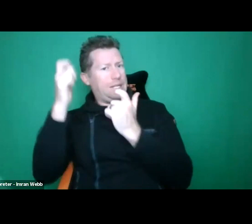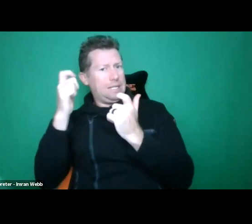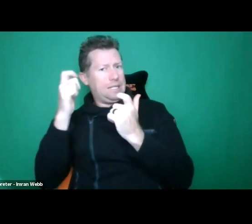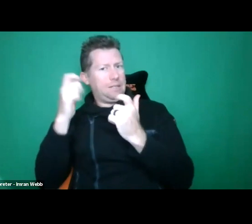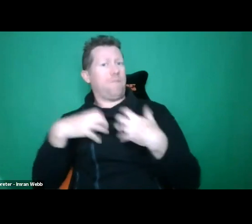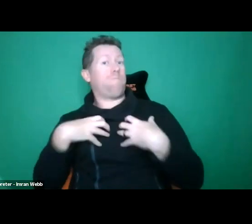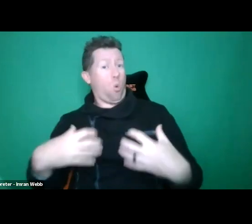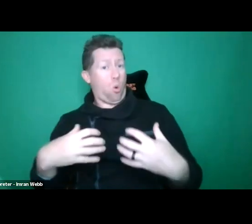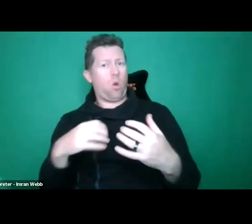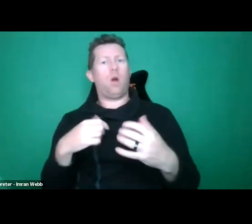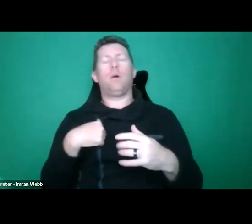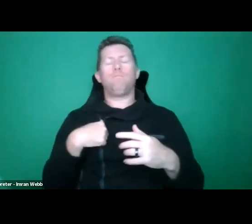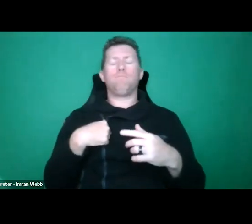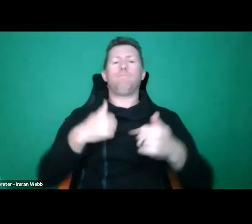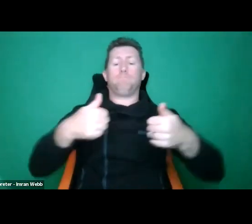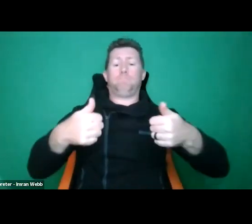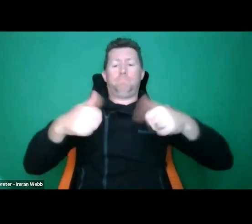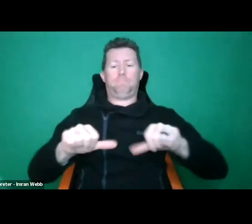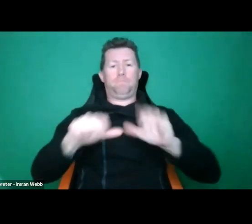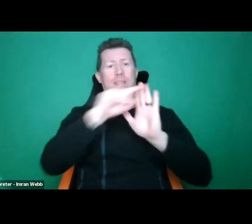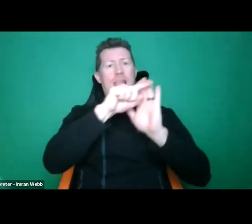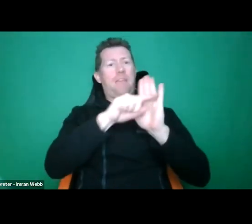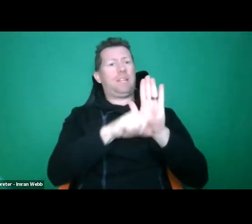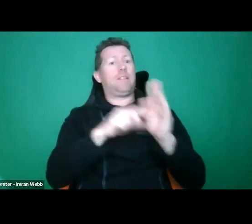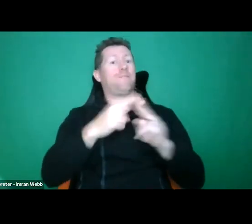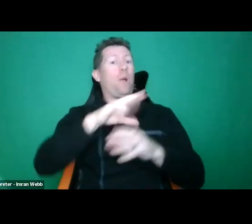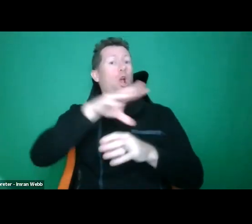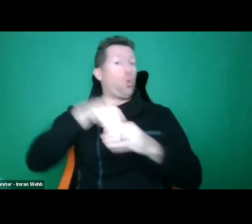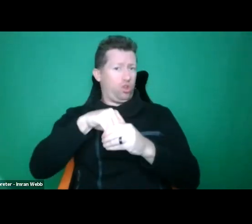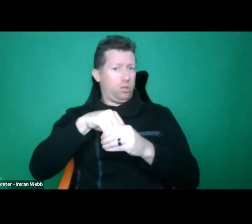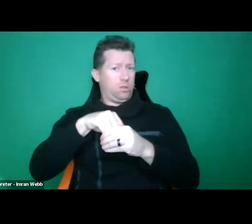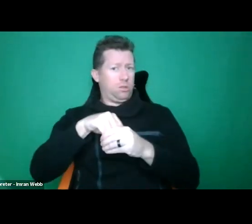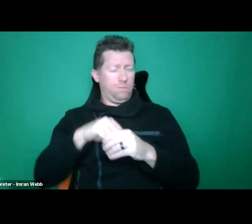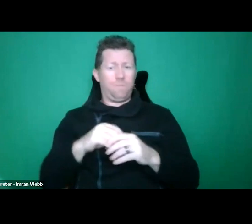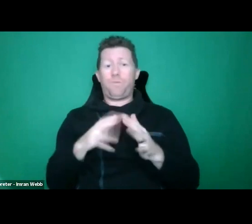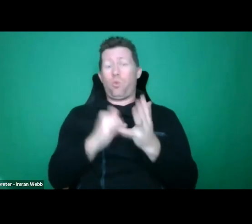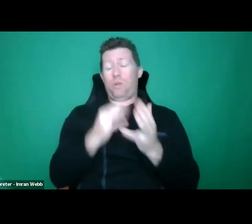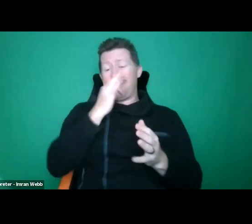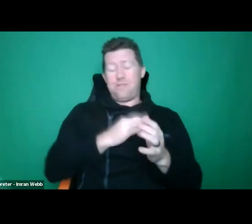So I want to move on to the ethics of inclusion now. And I was asked to talk about intersectionality.